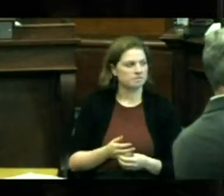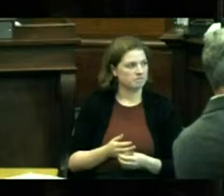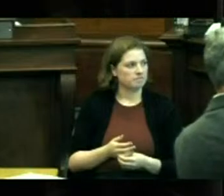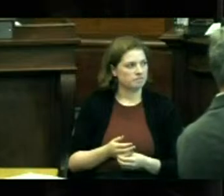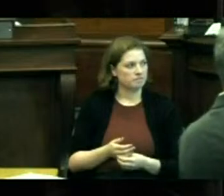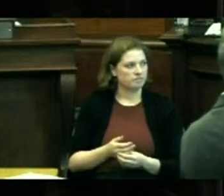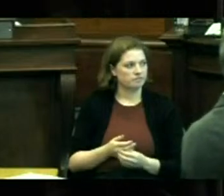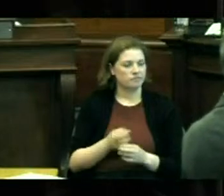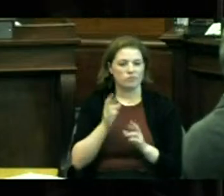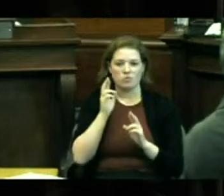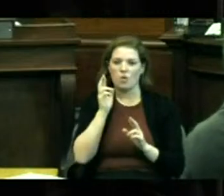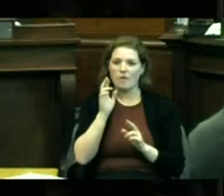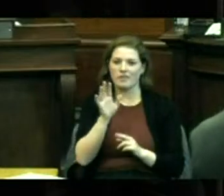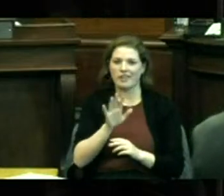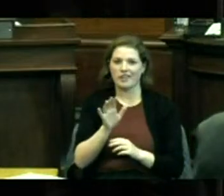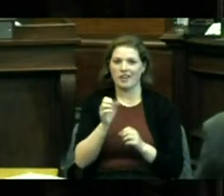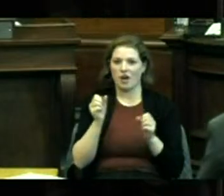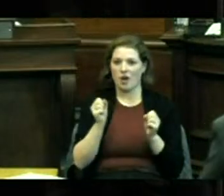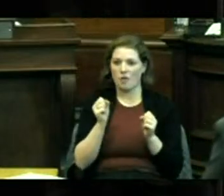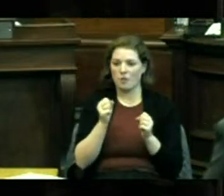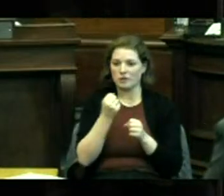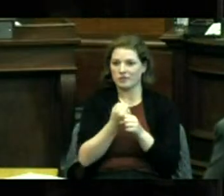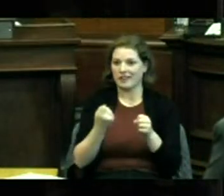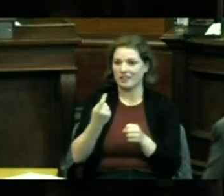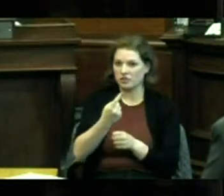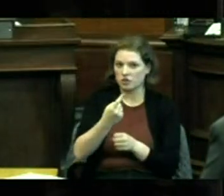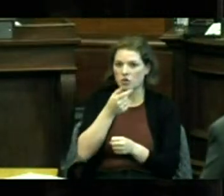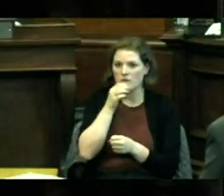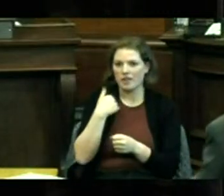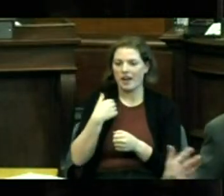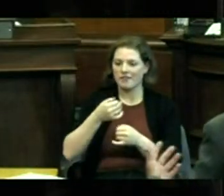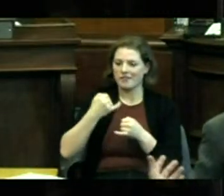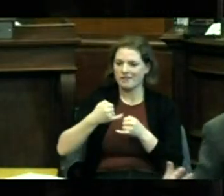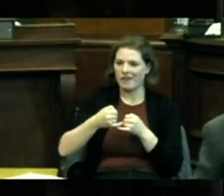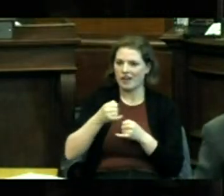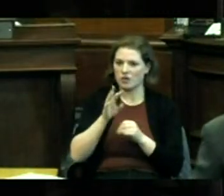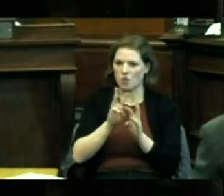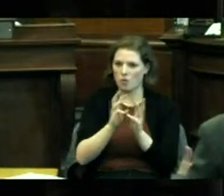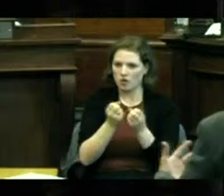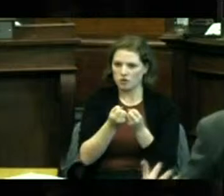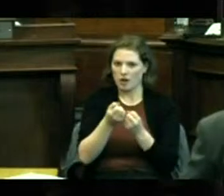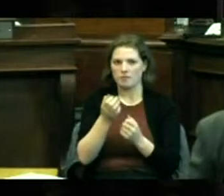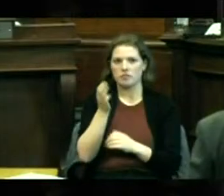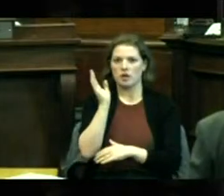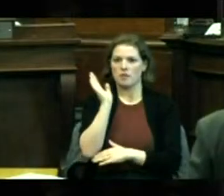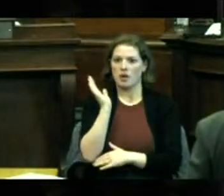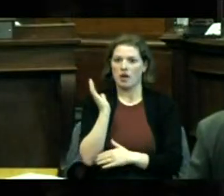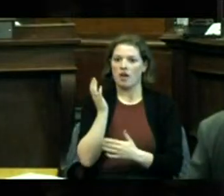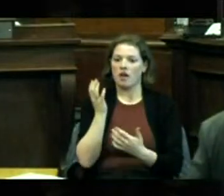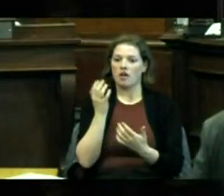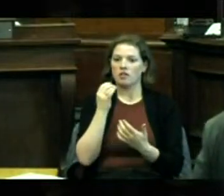of our varied needs in this process. So hopefully by winter